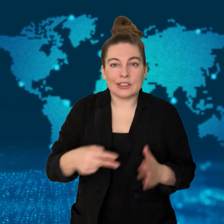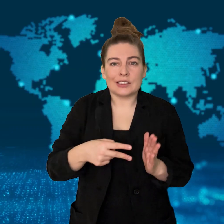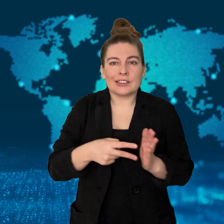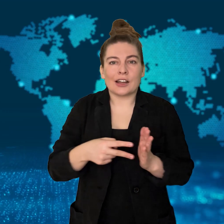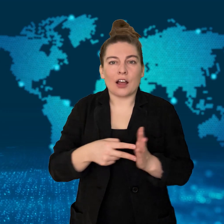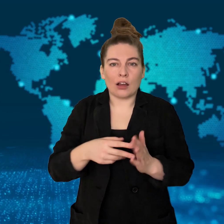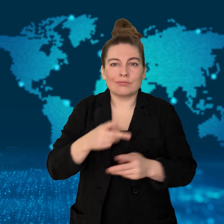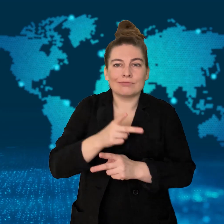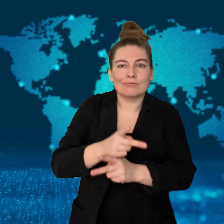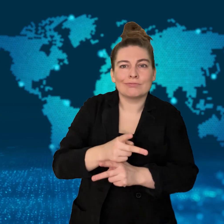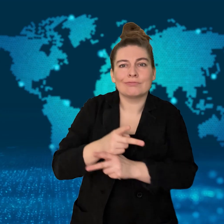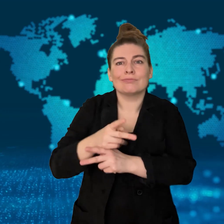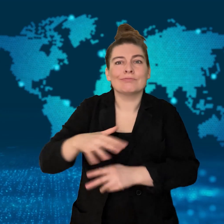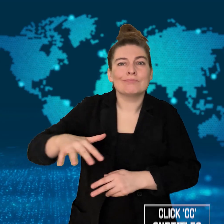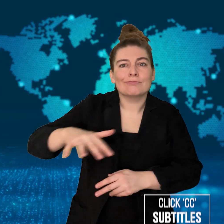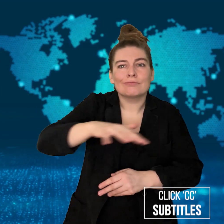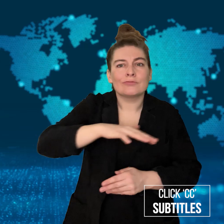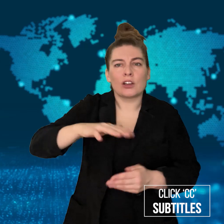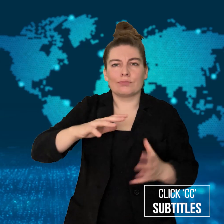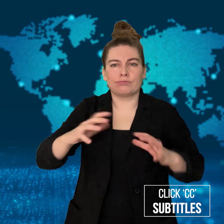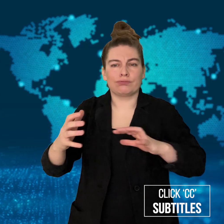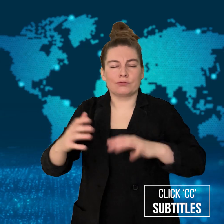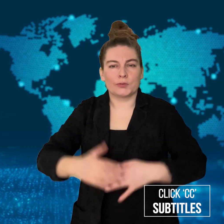Security clashes